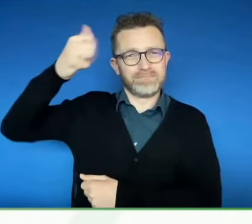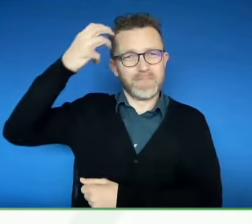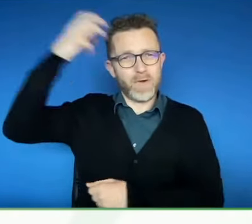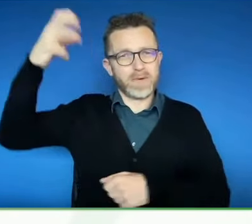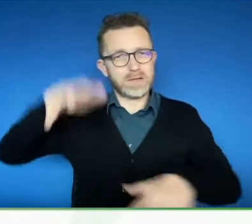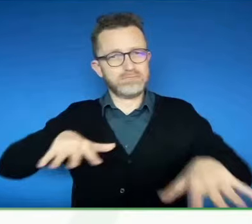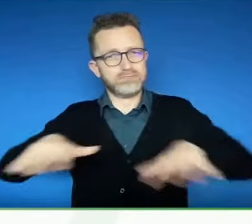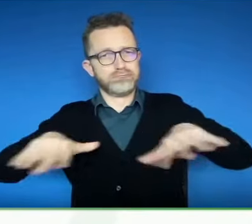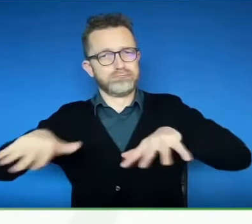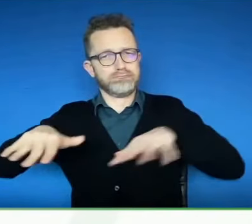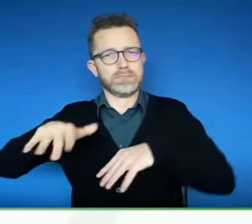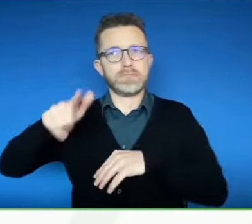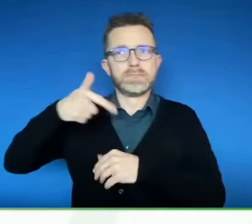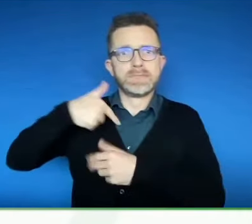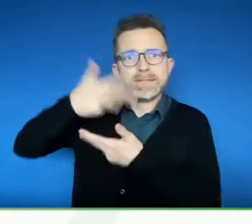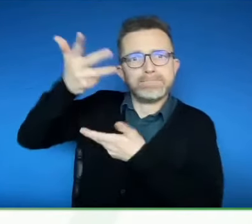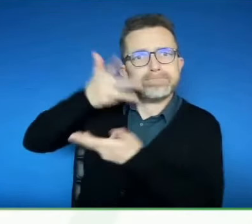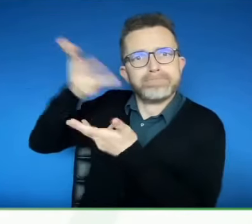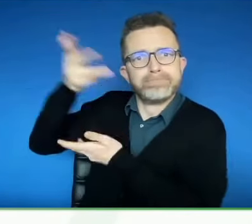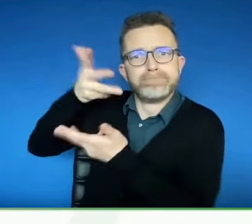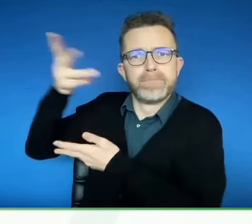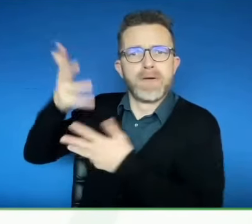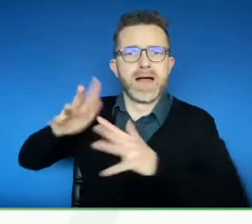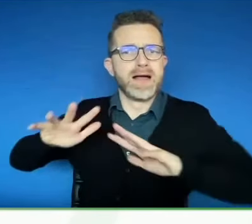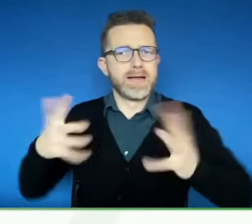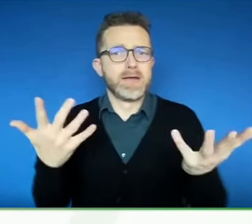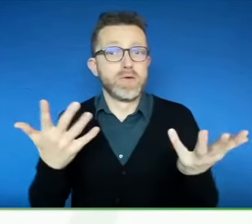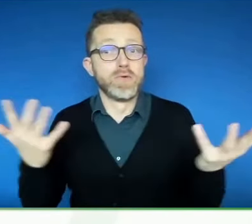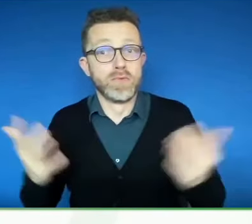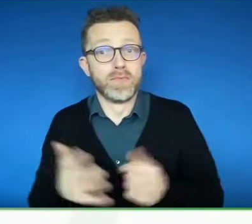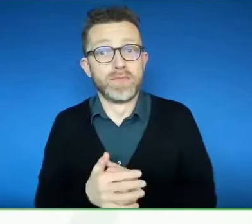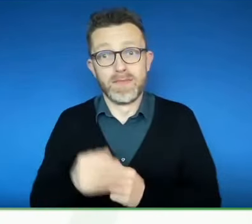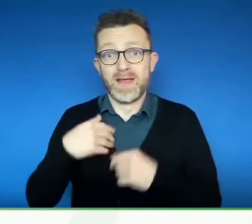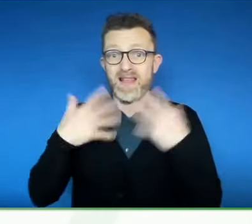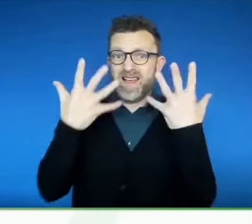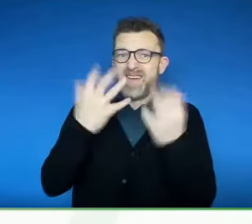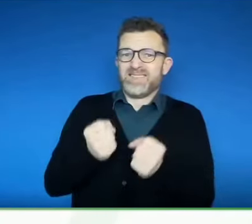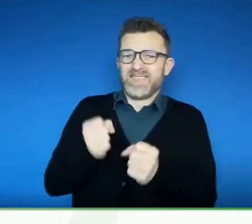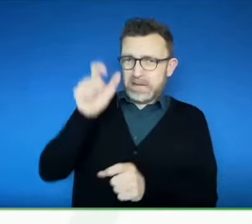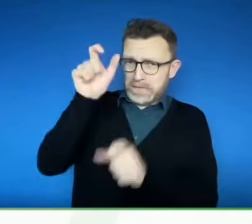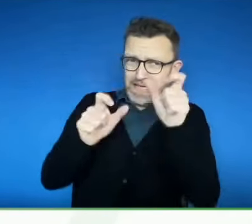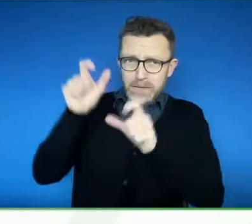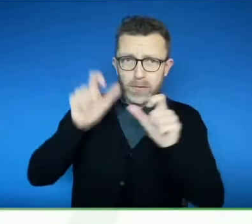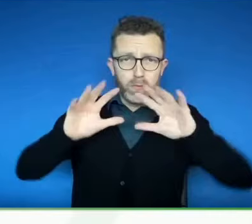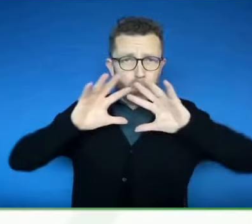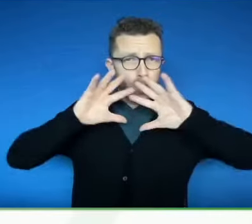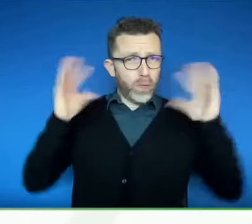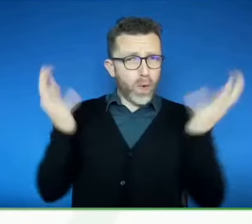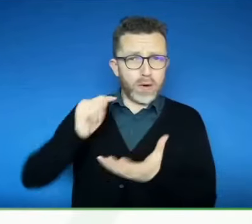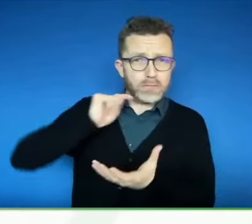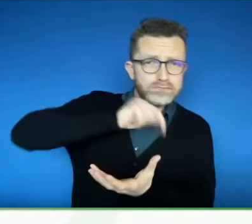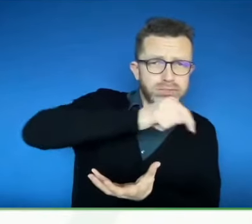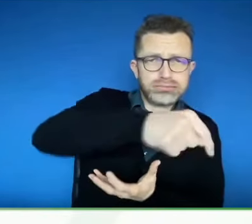So yes, I hope you enjoy it. I think what it's like, behind the times.